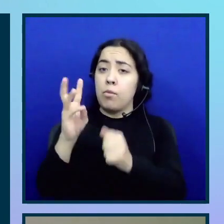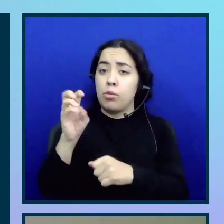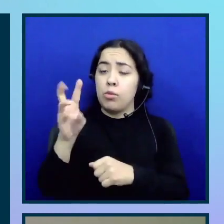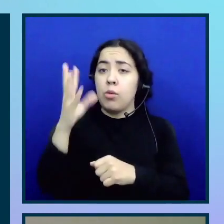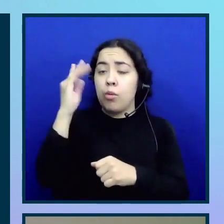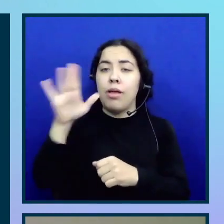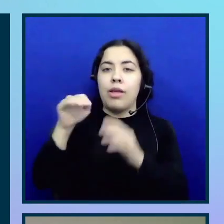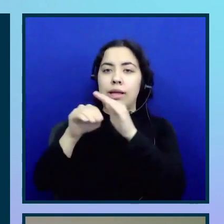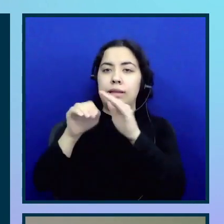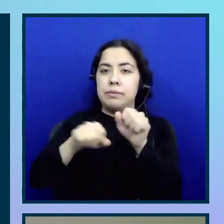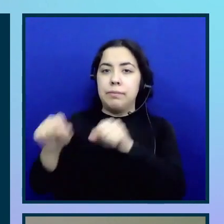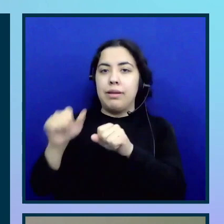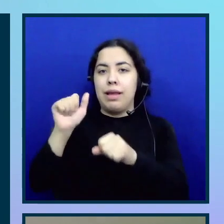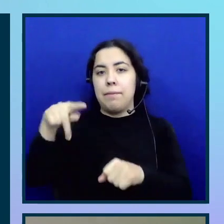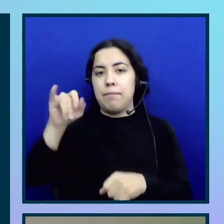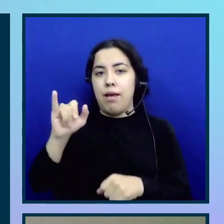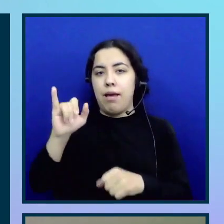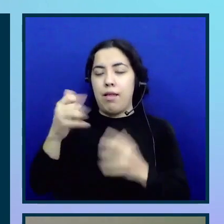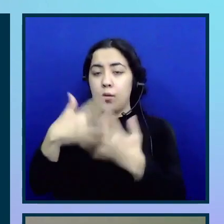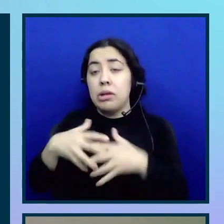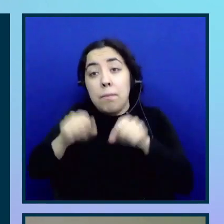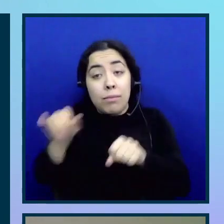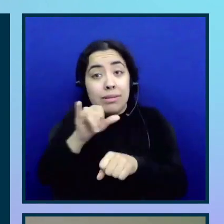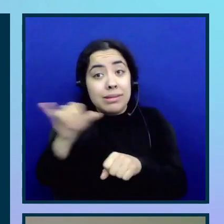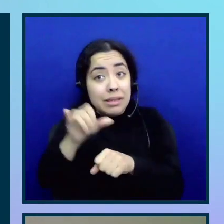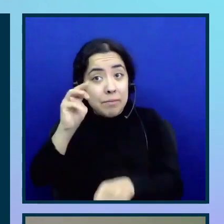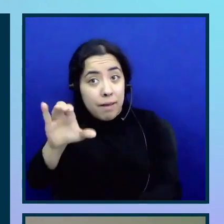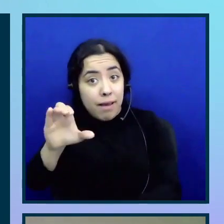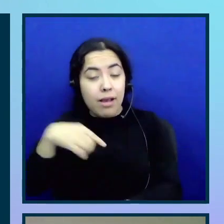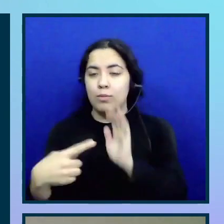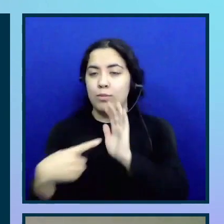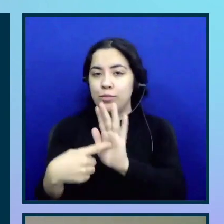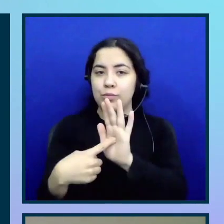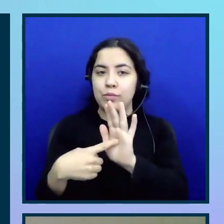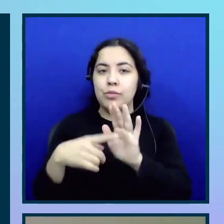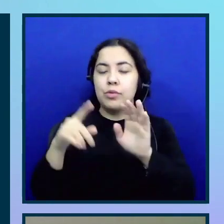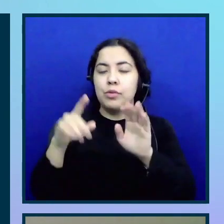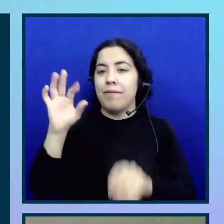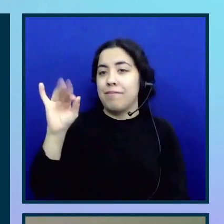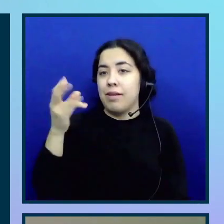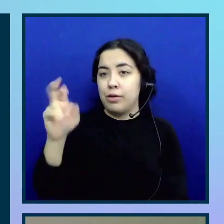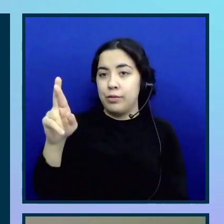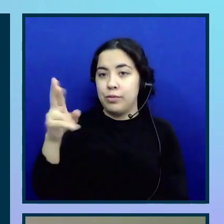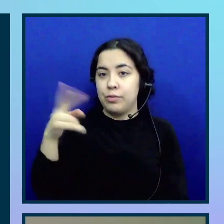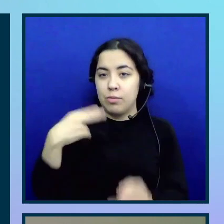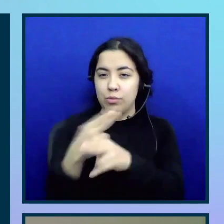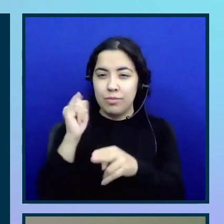It is also interestingly possible on Mac. Now, I'm showing finder, I'm using the accessibility inspector on Mac OS